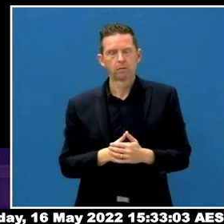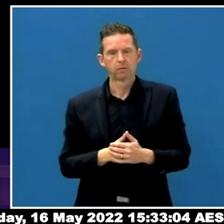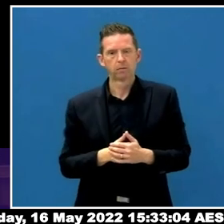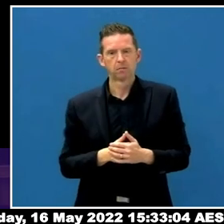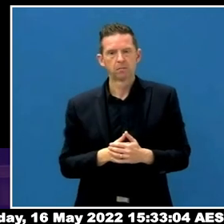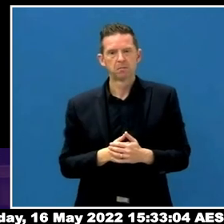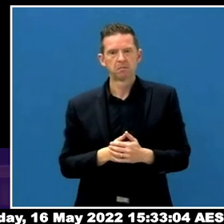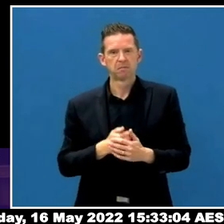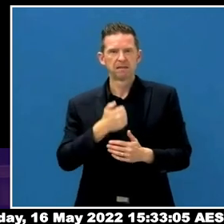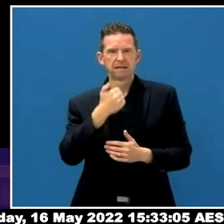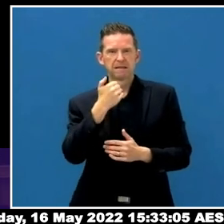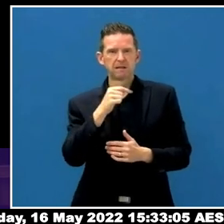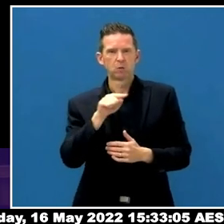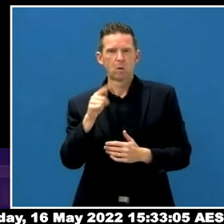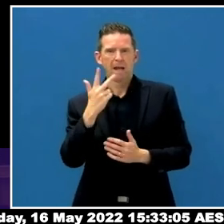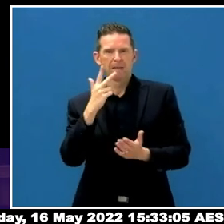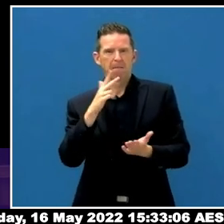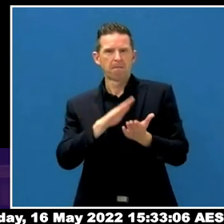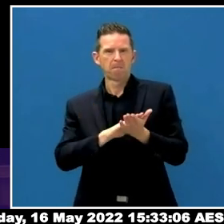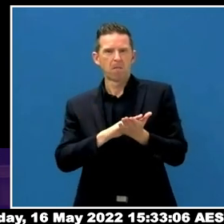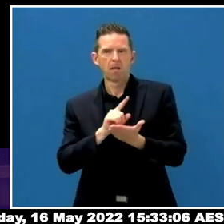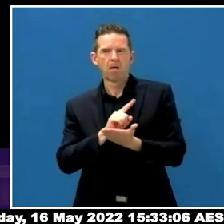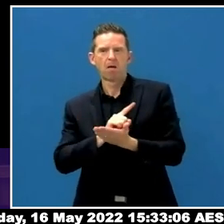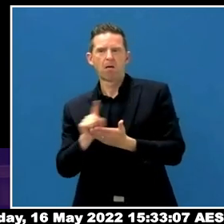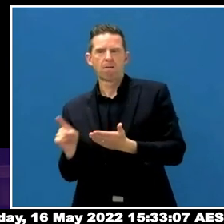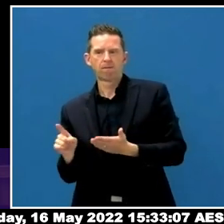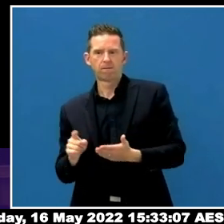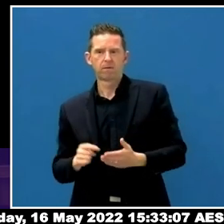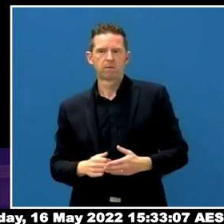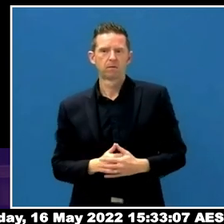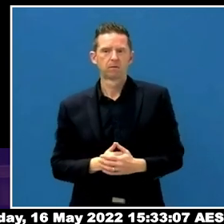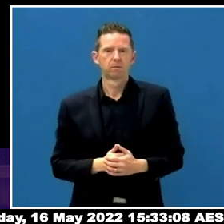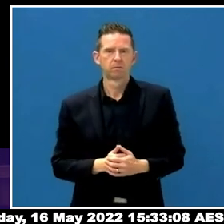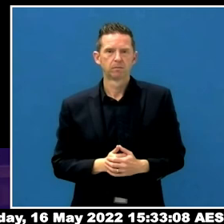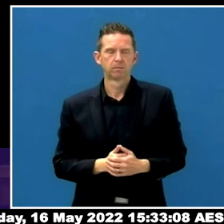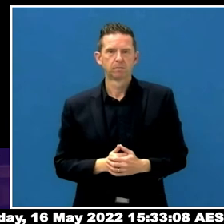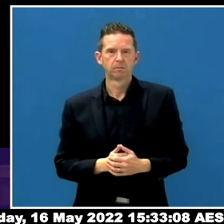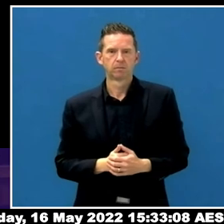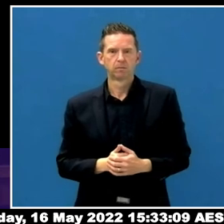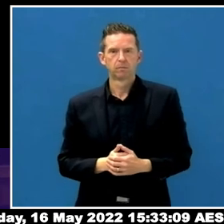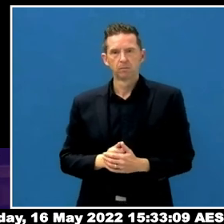I see. And you say you put the money together. How did the money go to Afford?